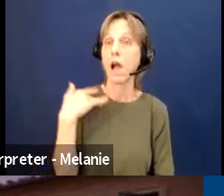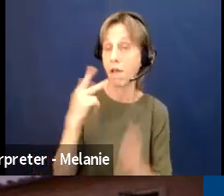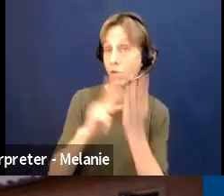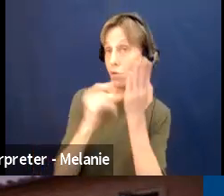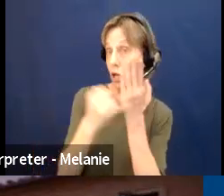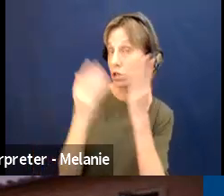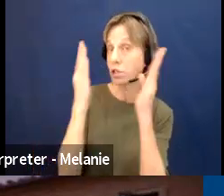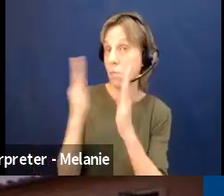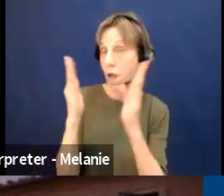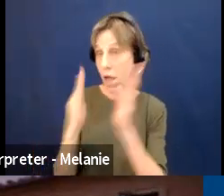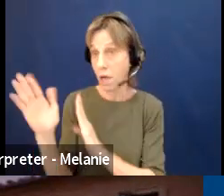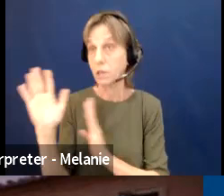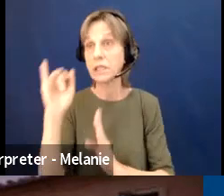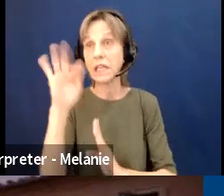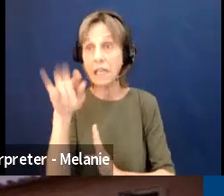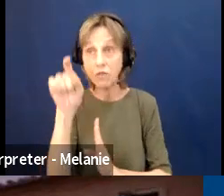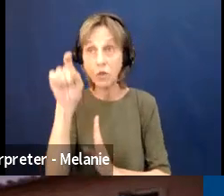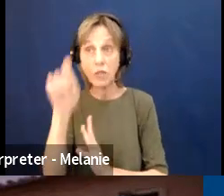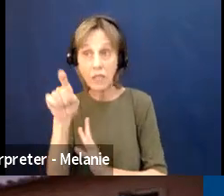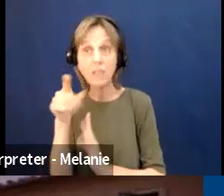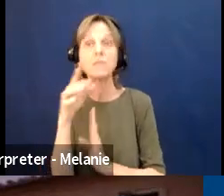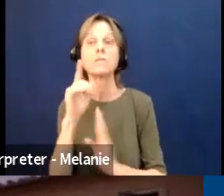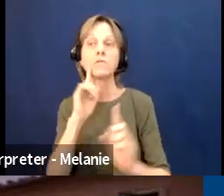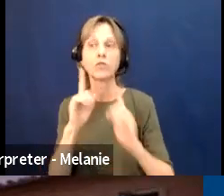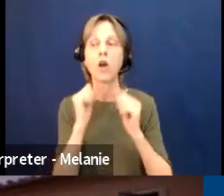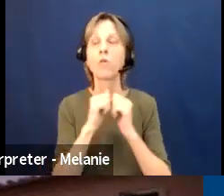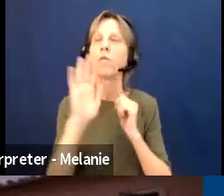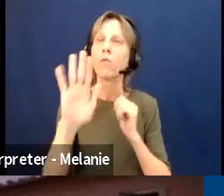if you need to you know talk to your community leaders there with the county and stuff and